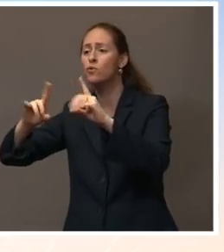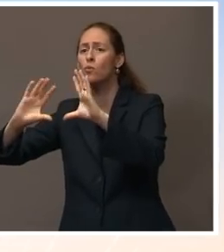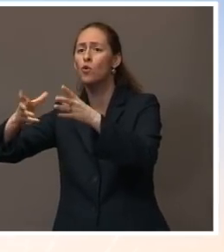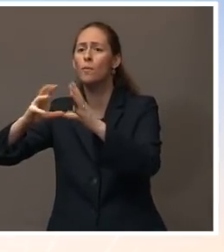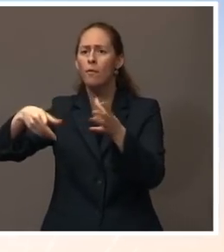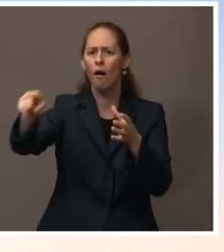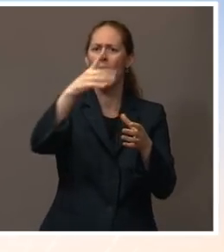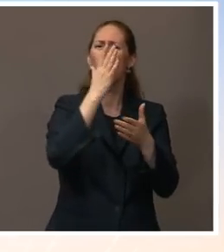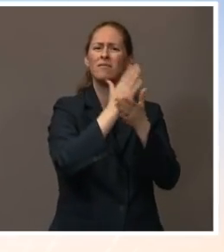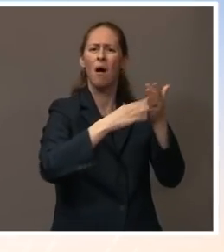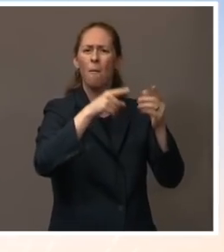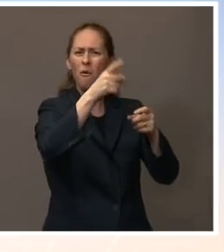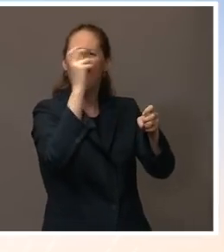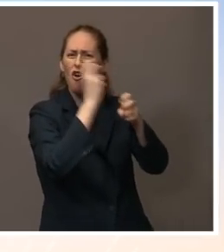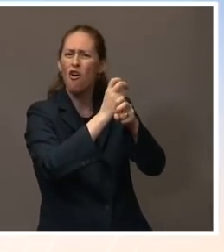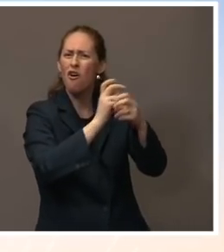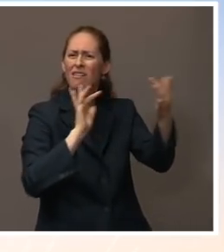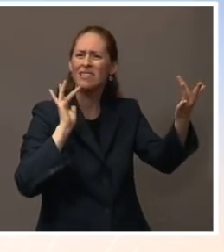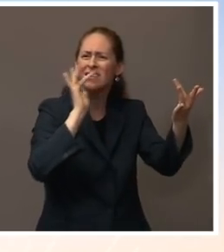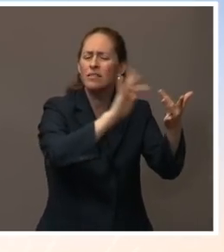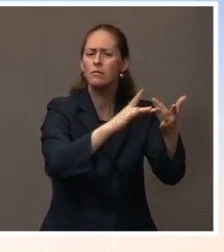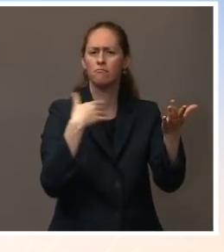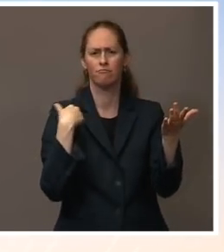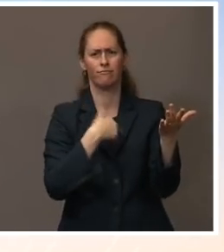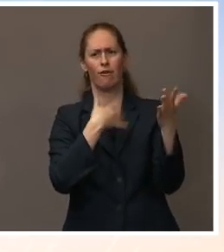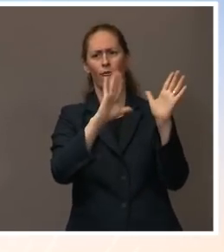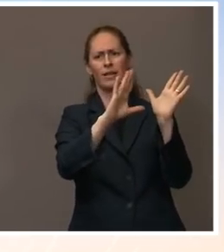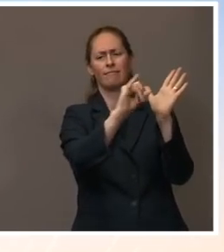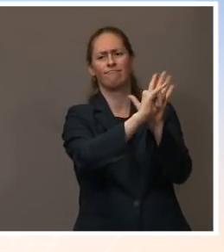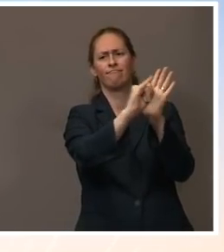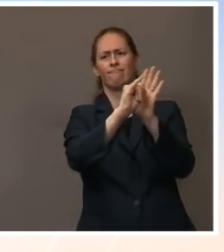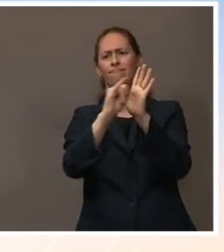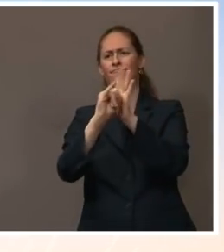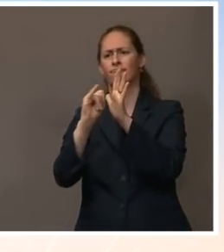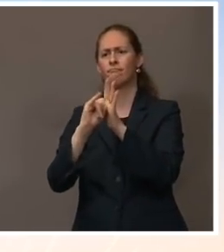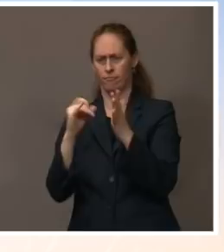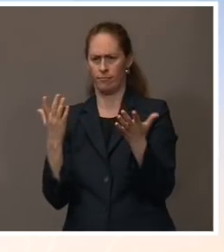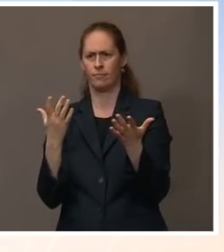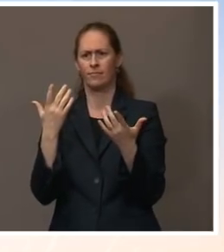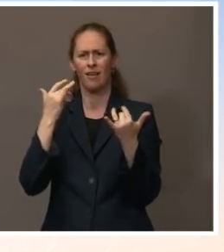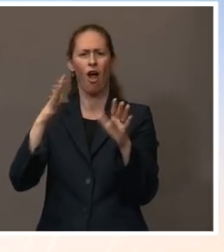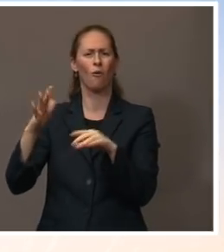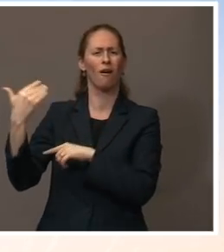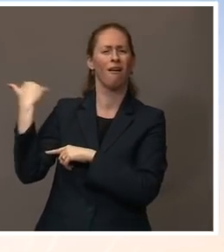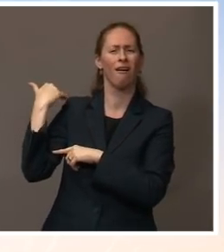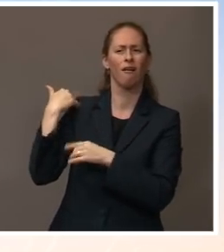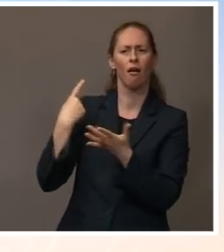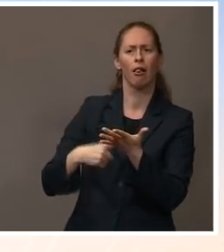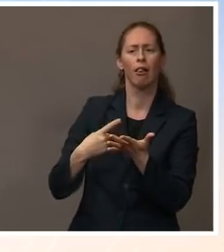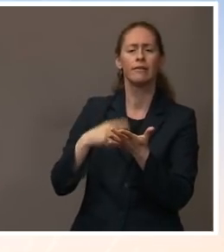We've seen that and we've talked about that as it related to -- early on, to hesitancy we were seeing in communities of color